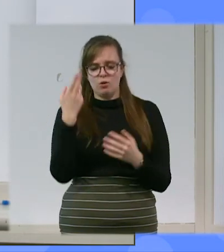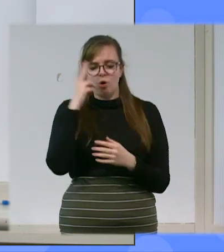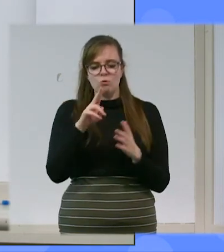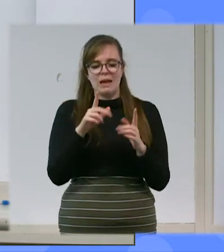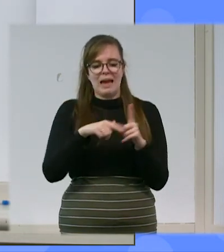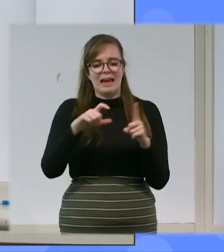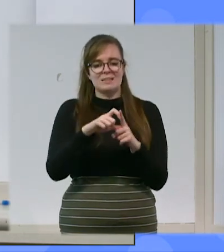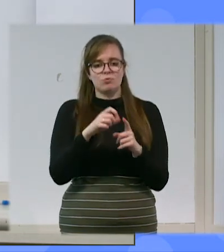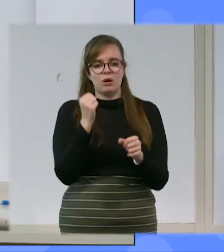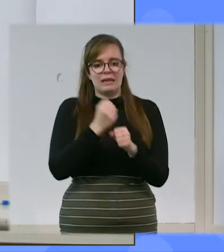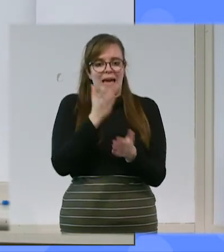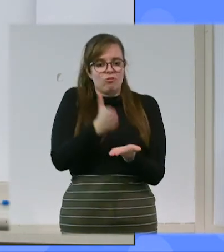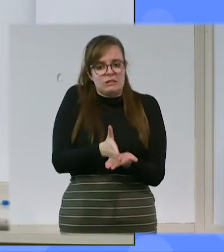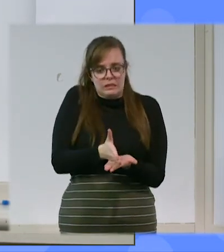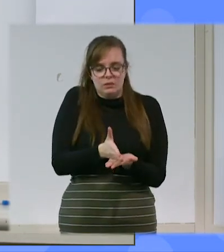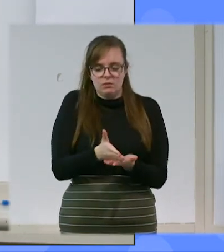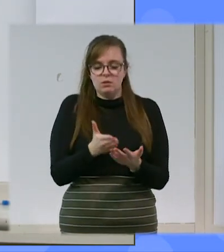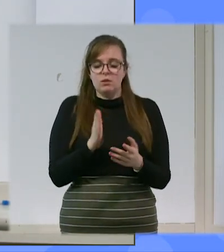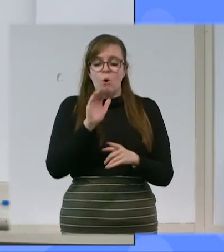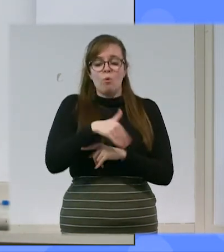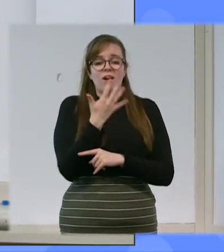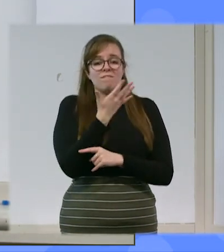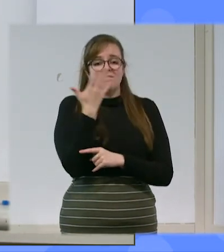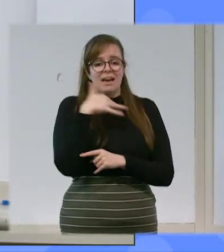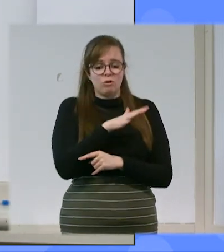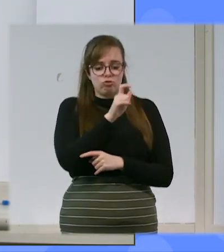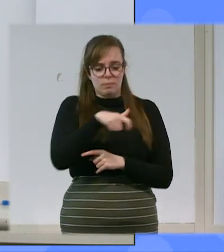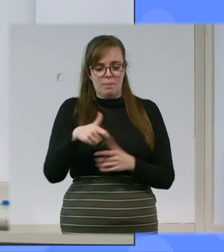over 500 young people left school in Edinburgh each year and ended up using